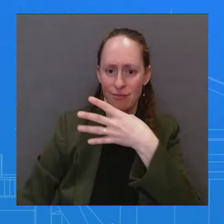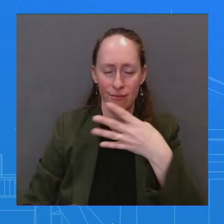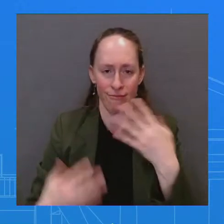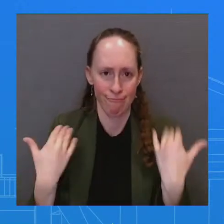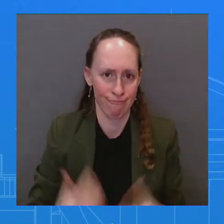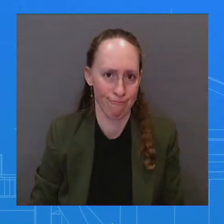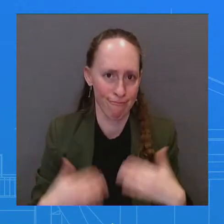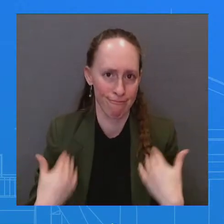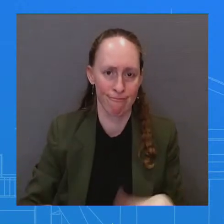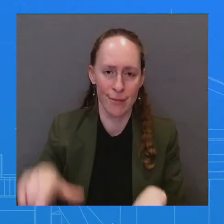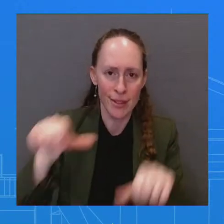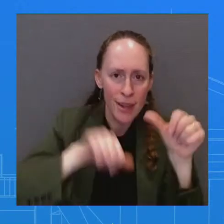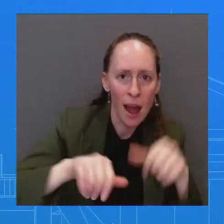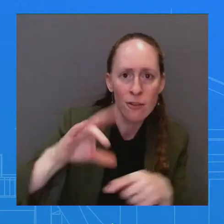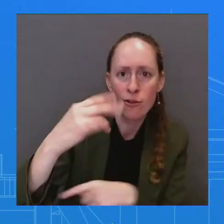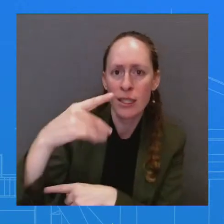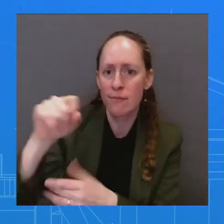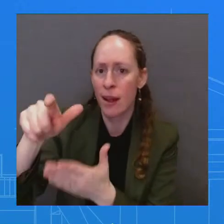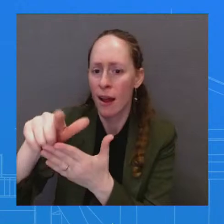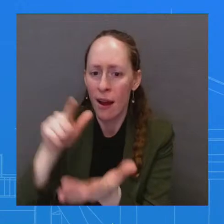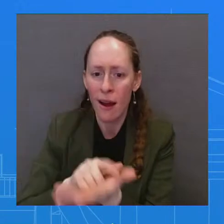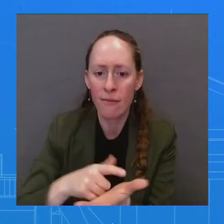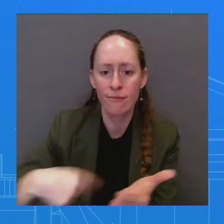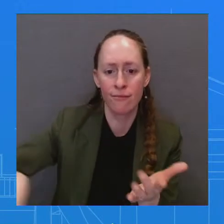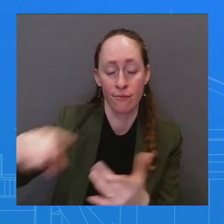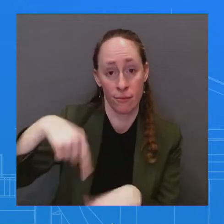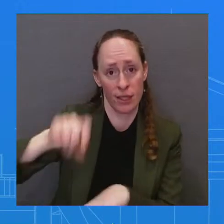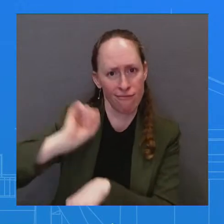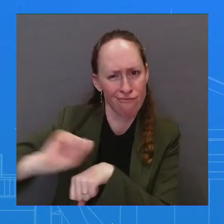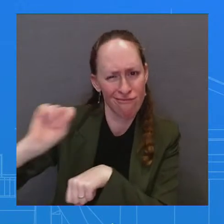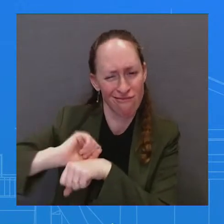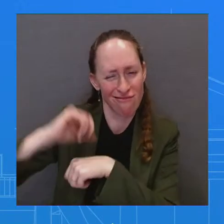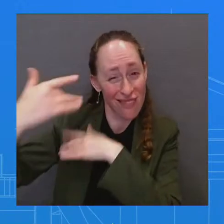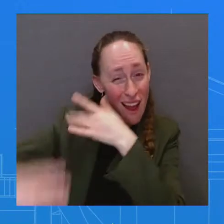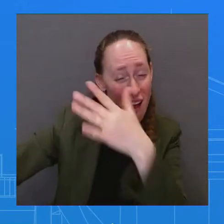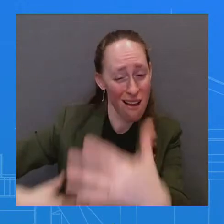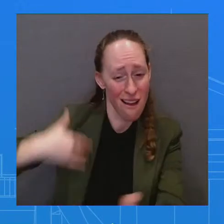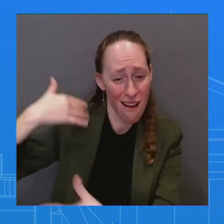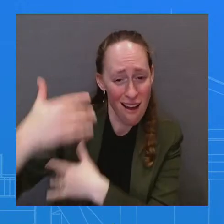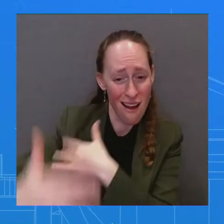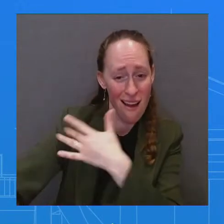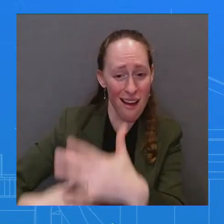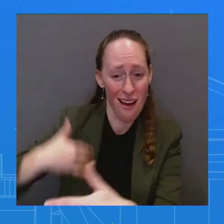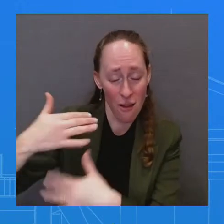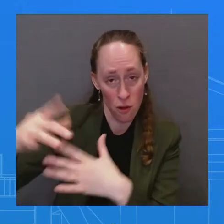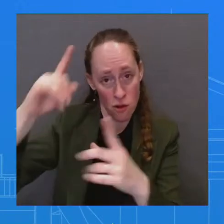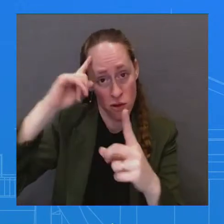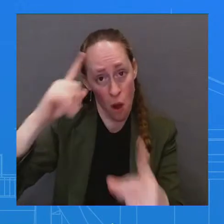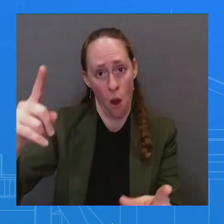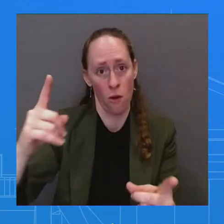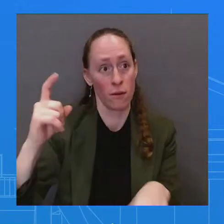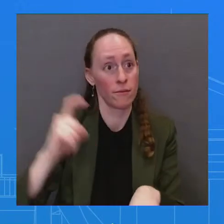On Thanksgiving 2021, more than 100 container ships were waiting to dock at U.S. ports.